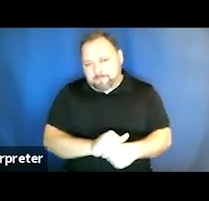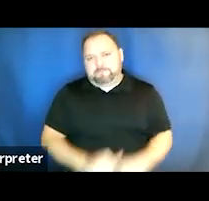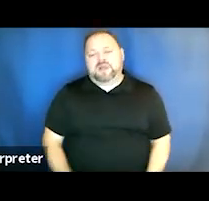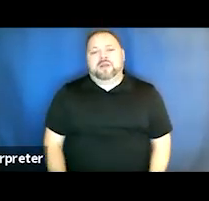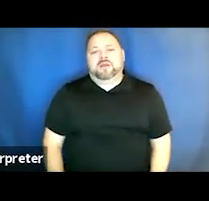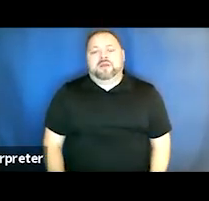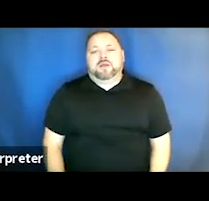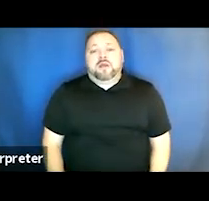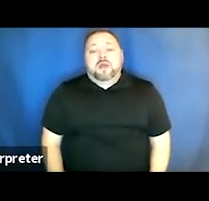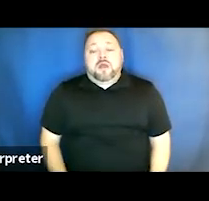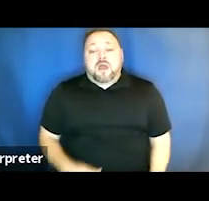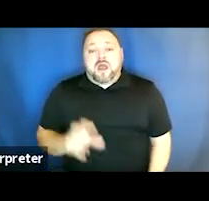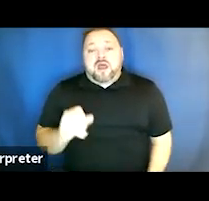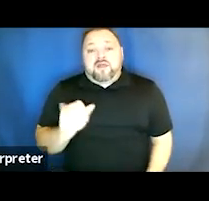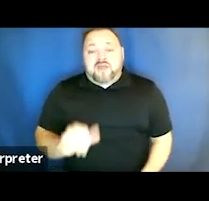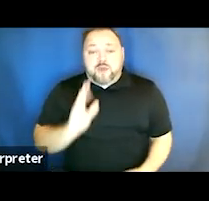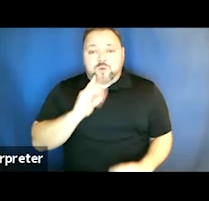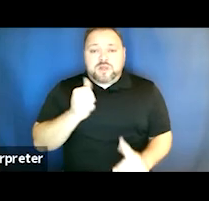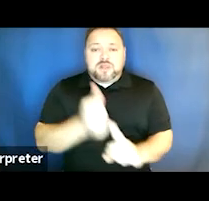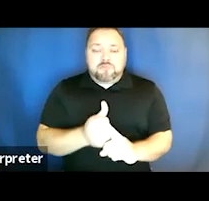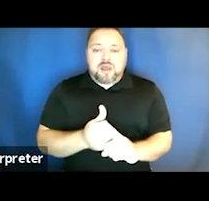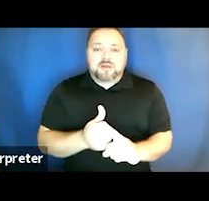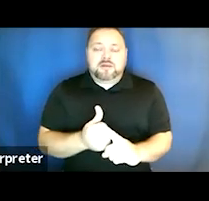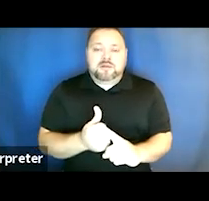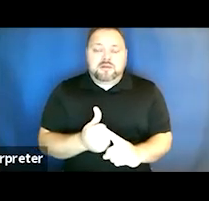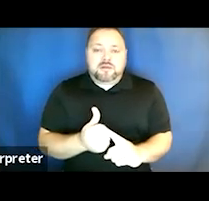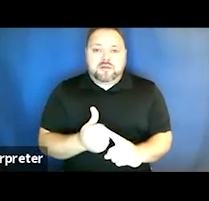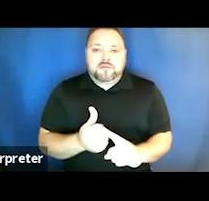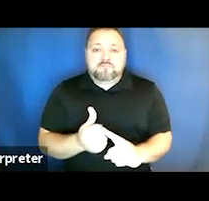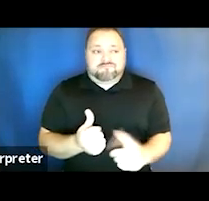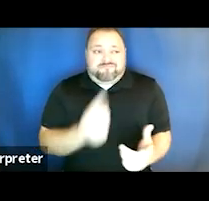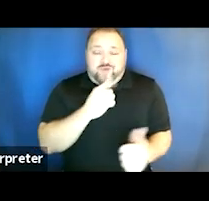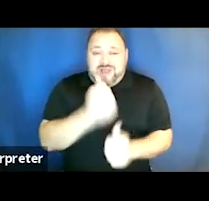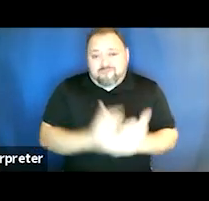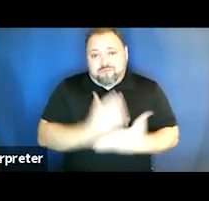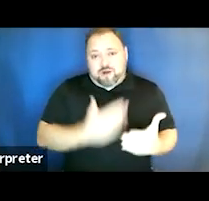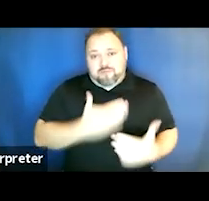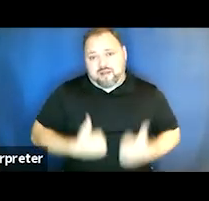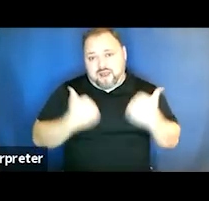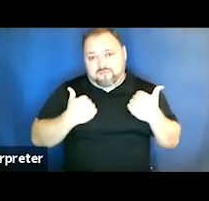and that it was impacting every aspect of my life.